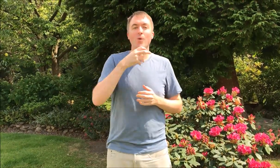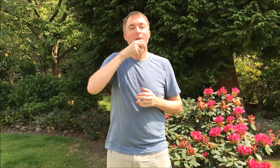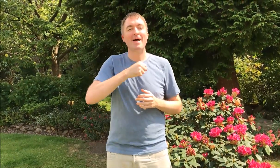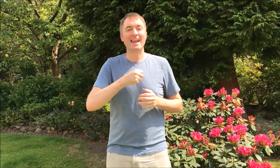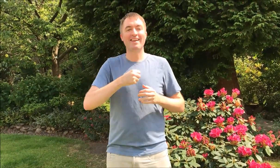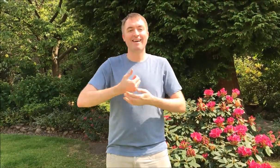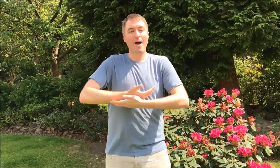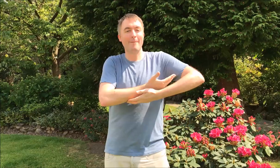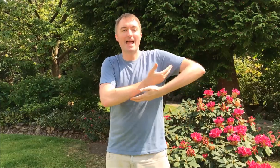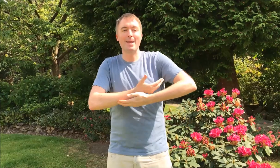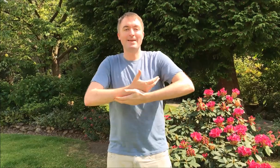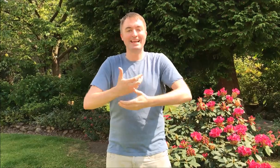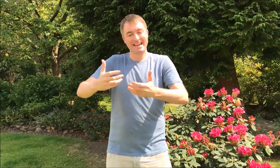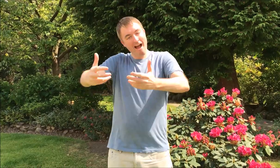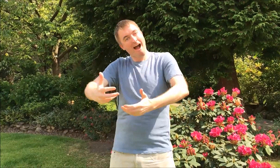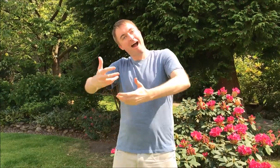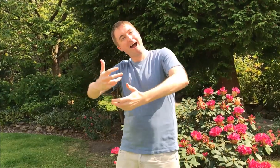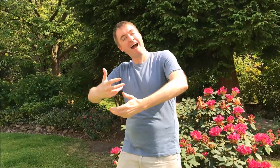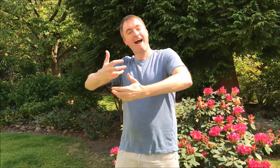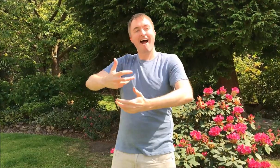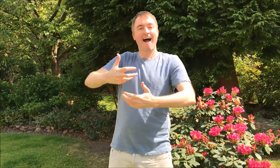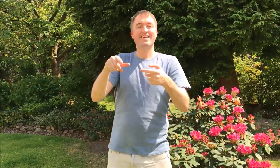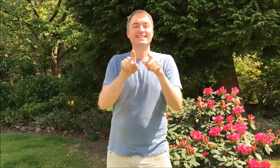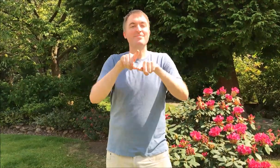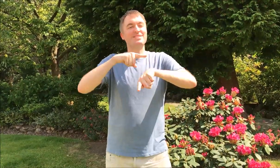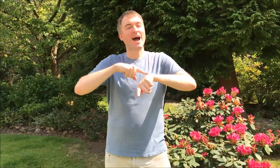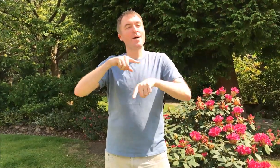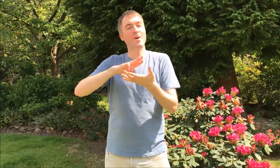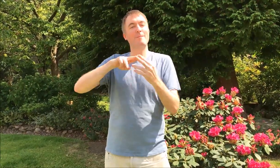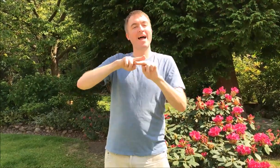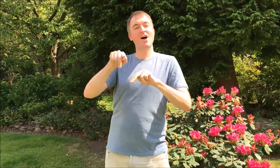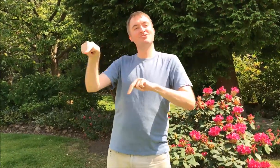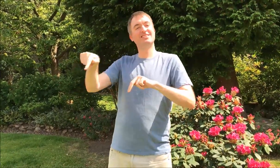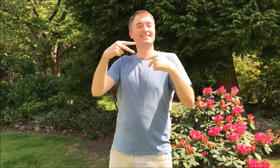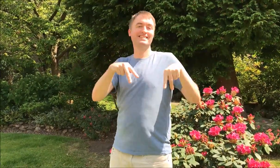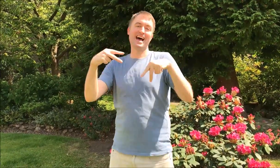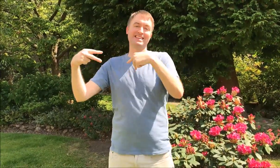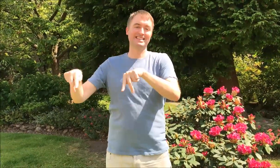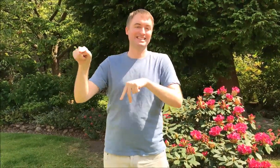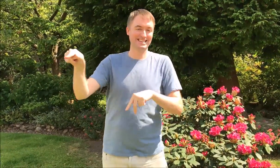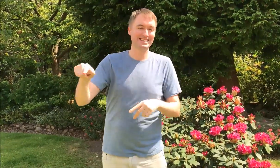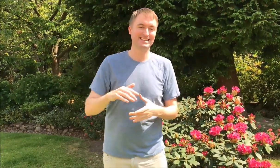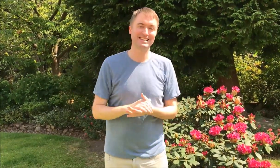I saw babies on the knees of old men, While their parents danced.